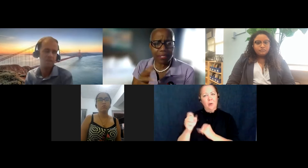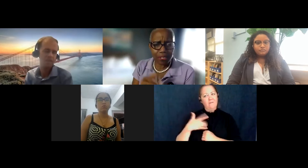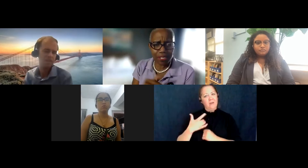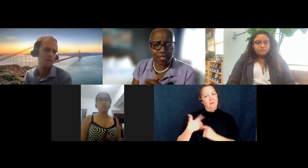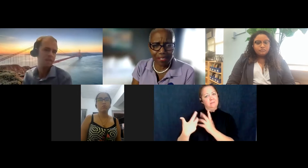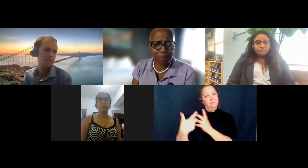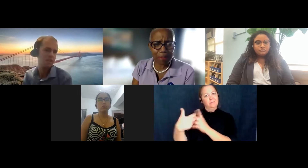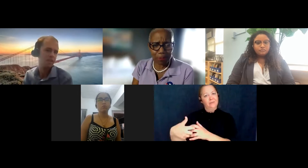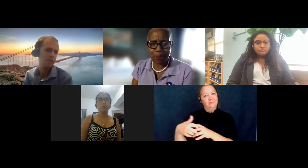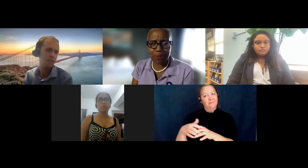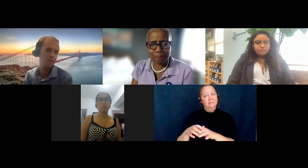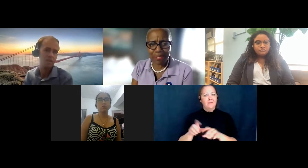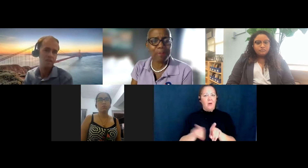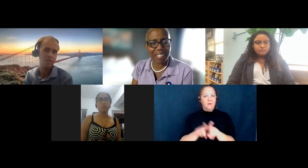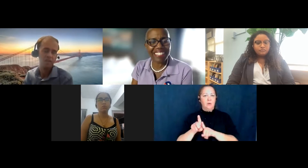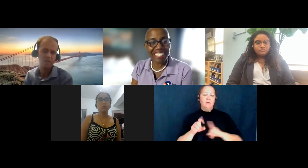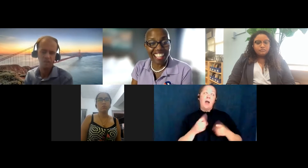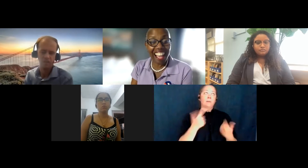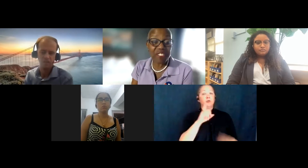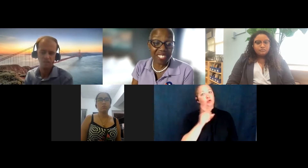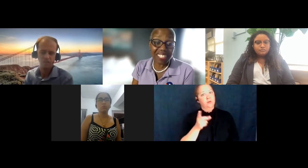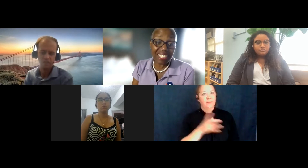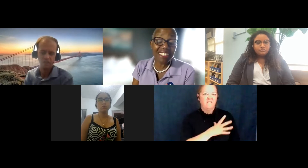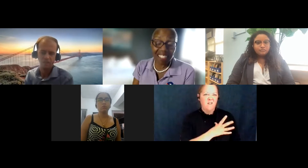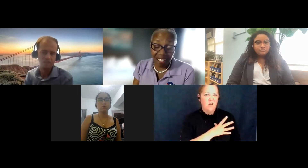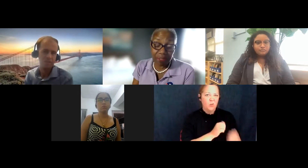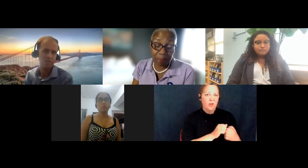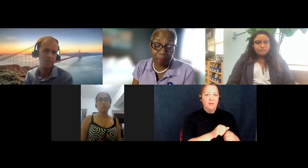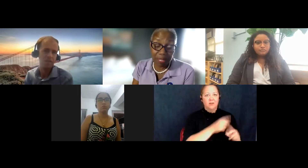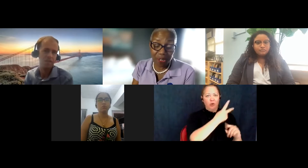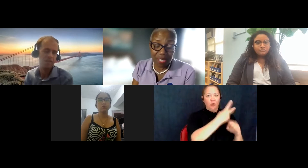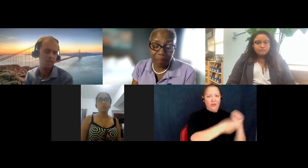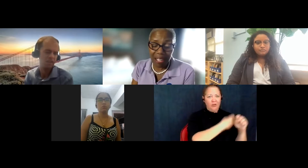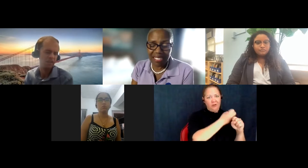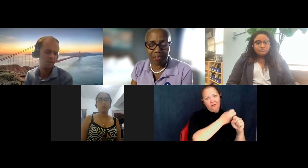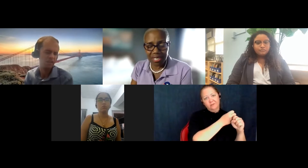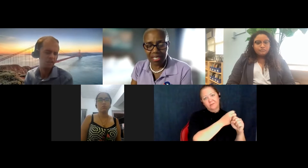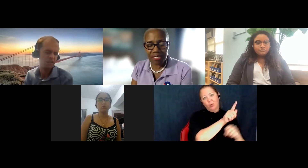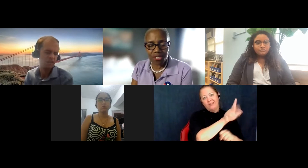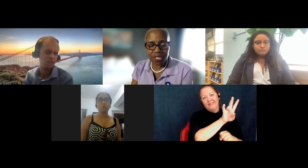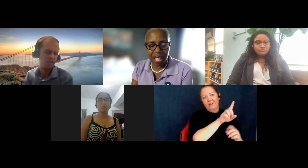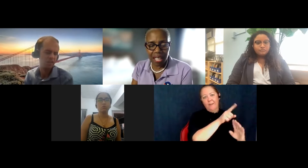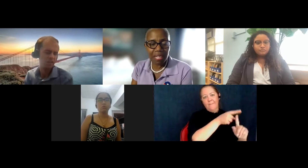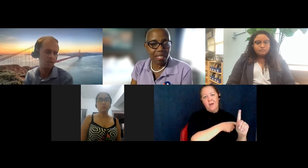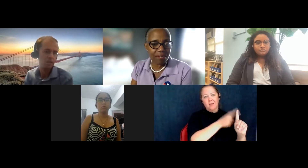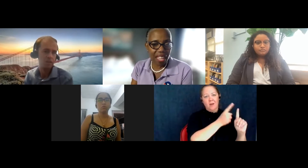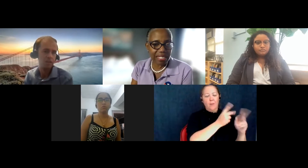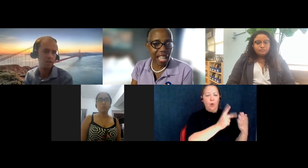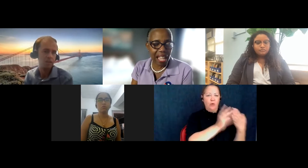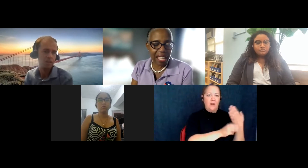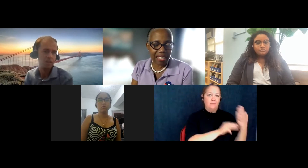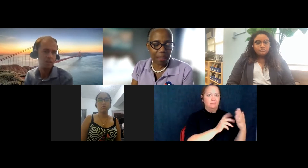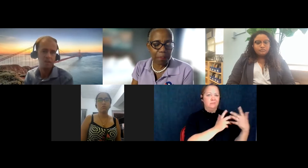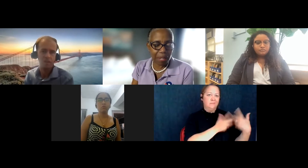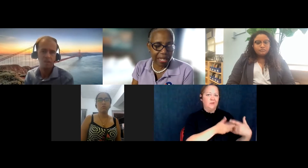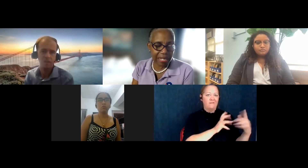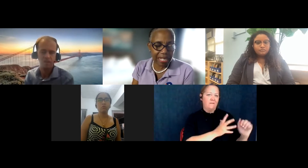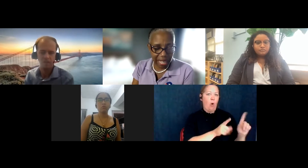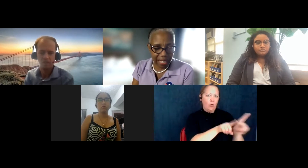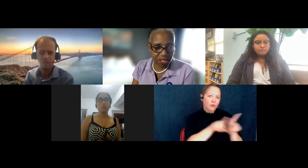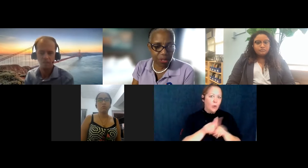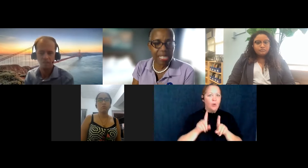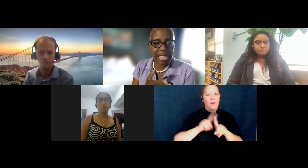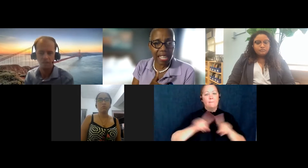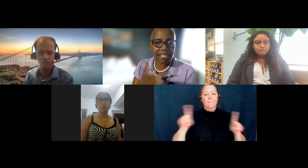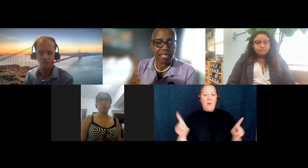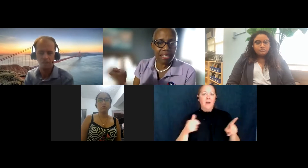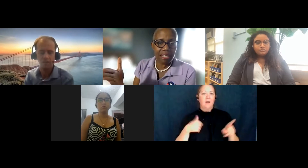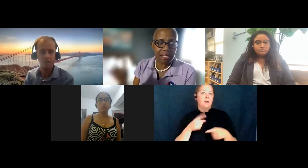the other program, but I really loved the short time and the people. I applied again to extend the